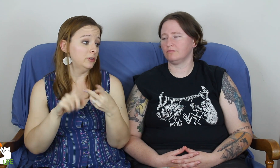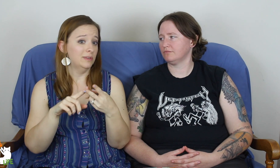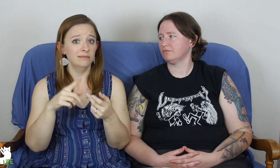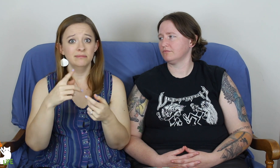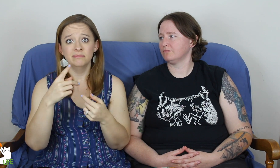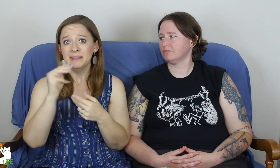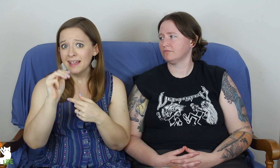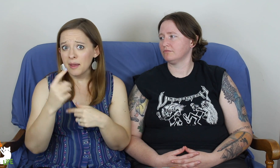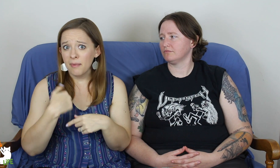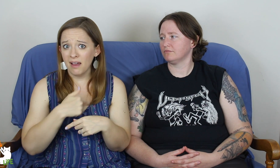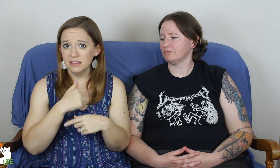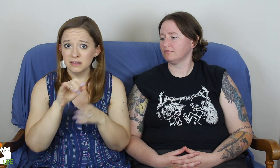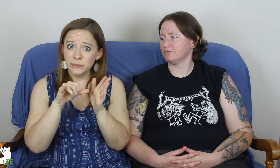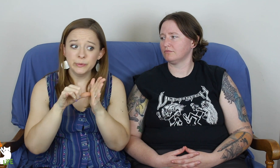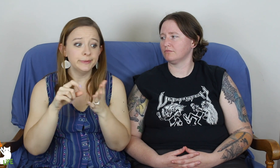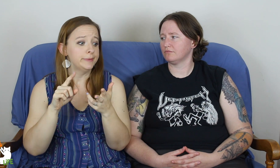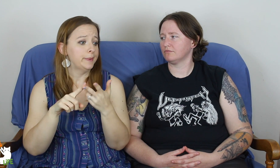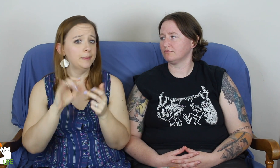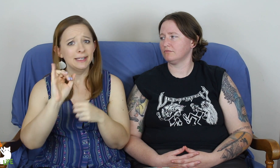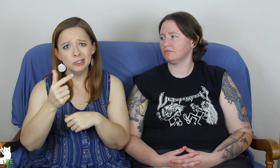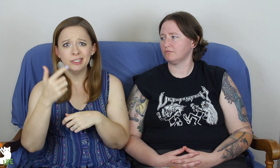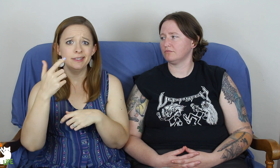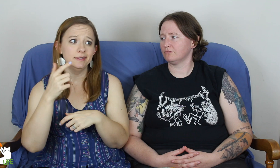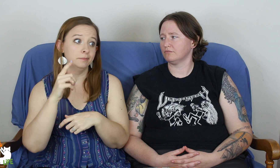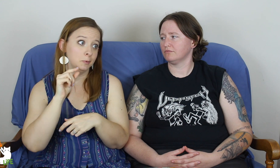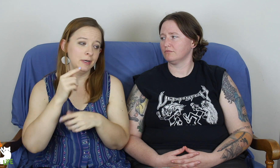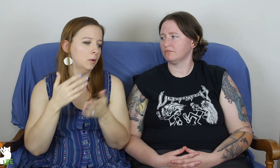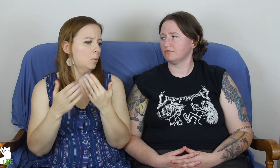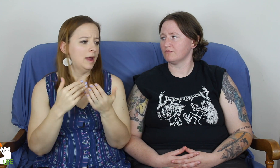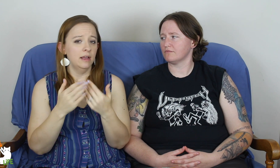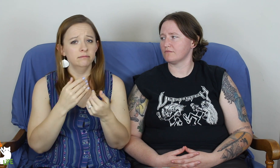or you can private message us through Youtube, Instagram, Twitter.